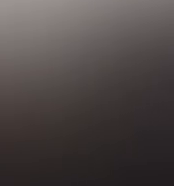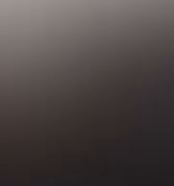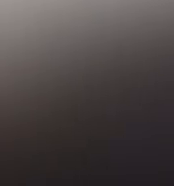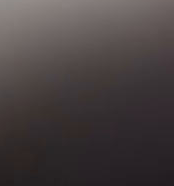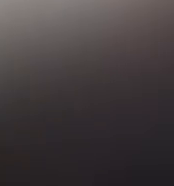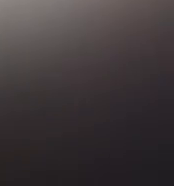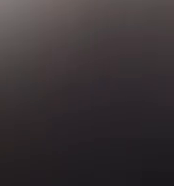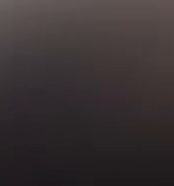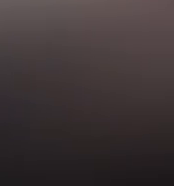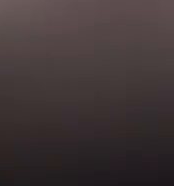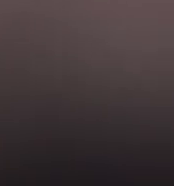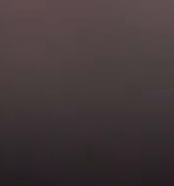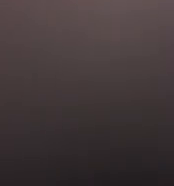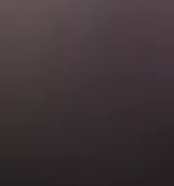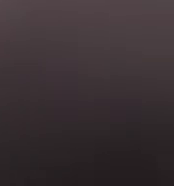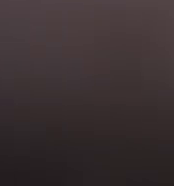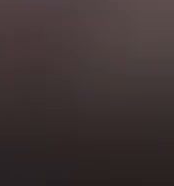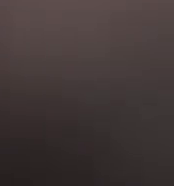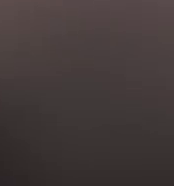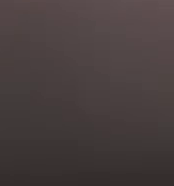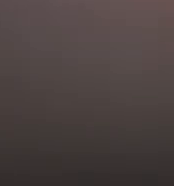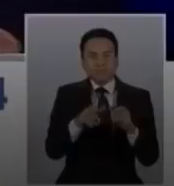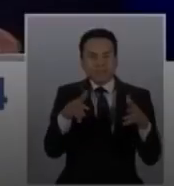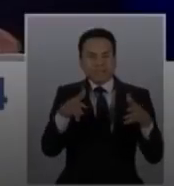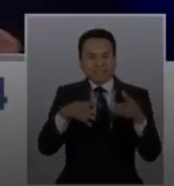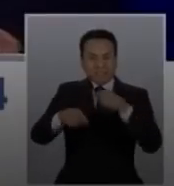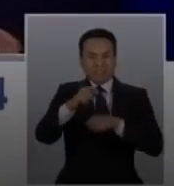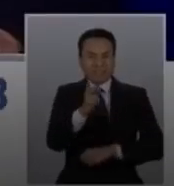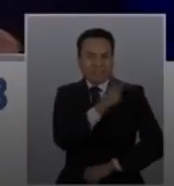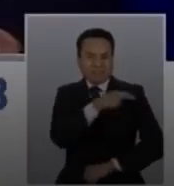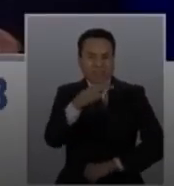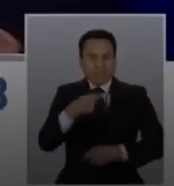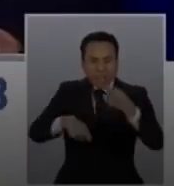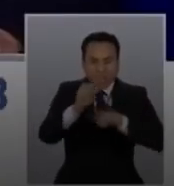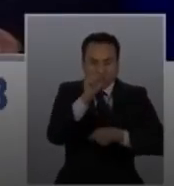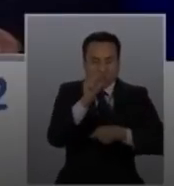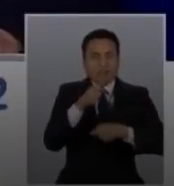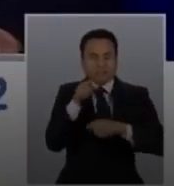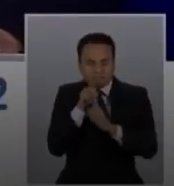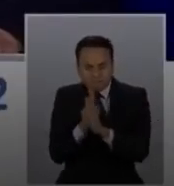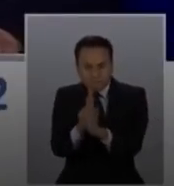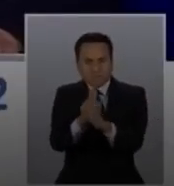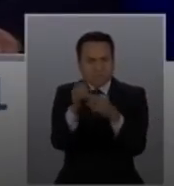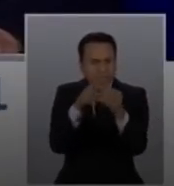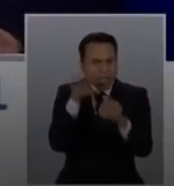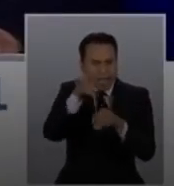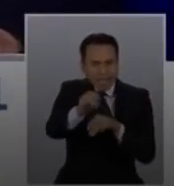On July 11, 2021 in a presidential debate of his coalition, composed of the Broad Front and the Communist Party,